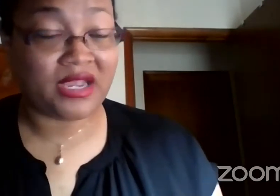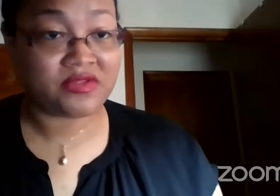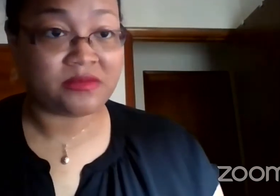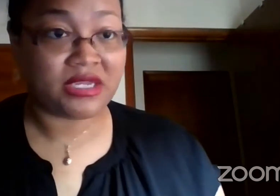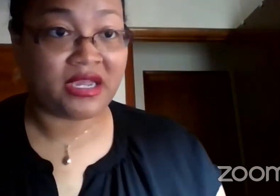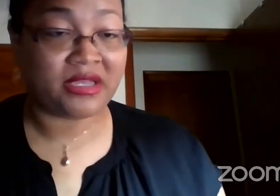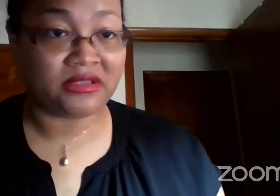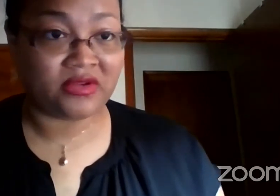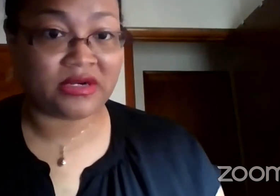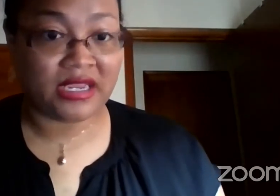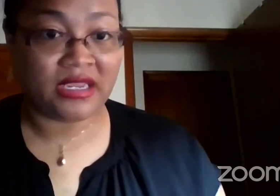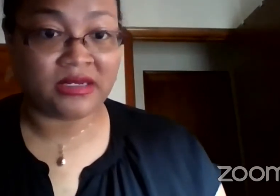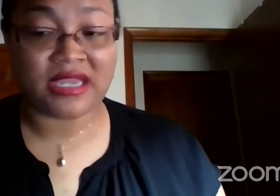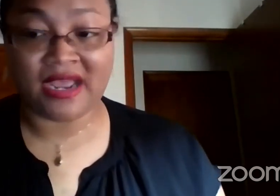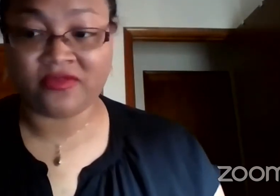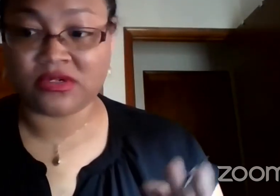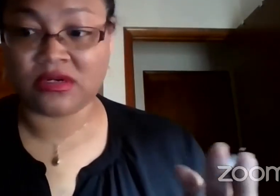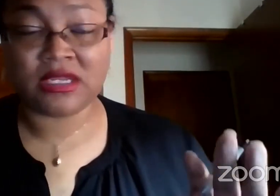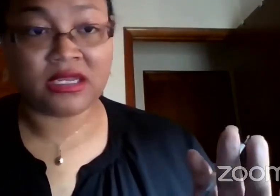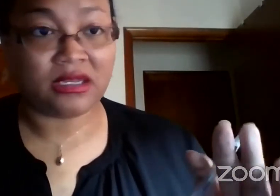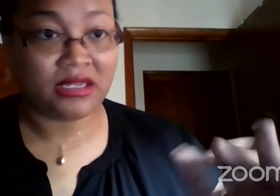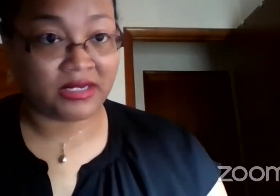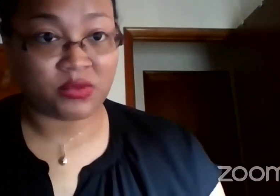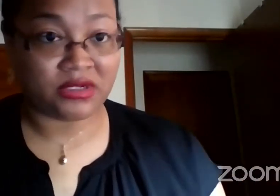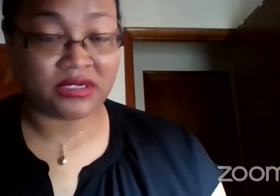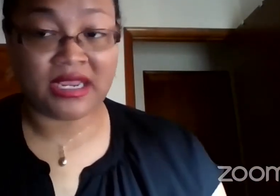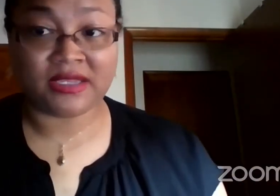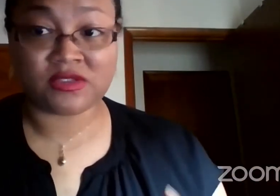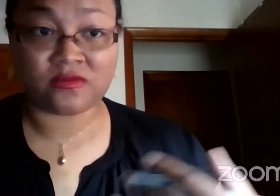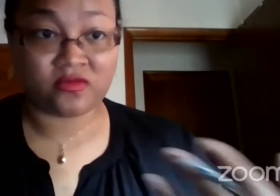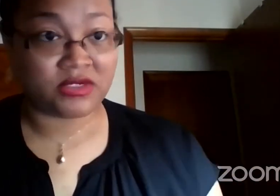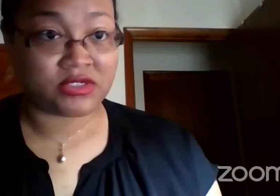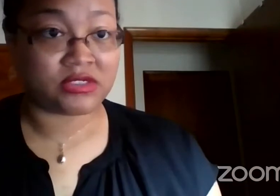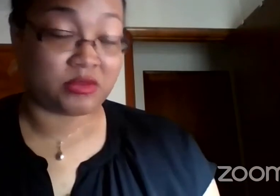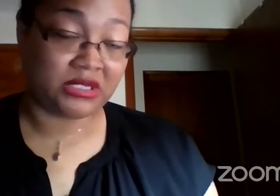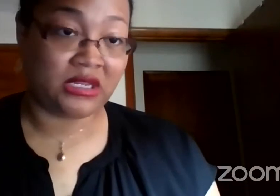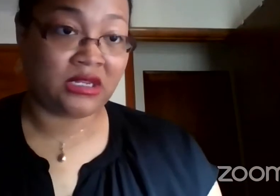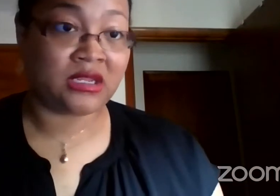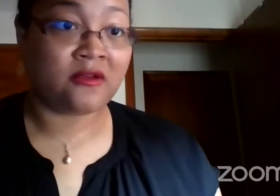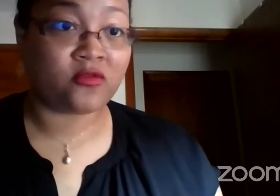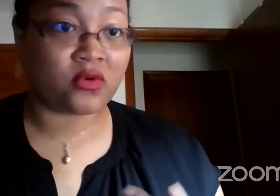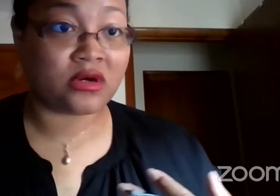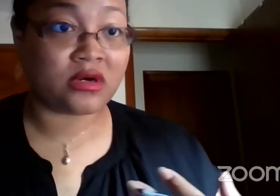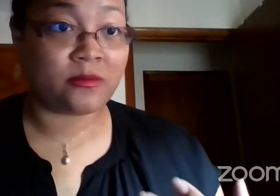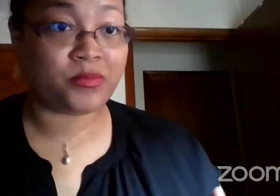will have some time at the very end after Antoine has finished speaking for